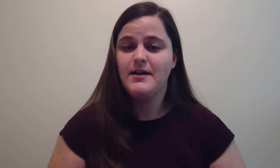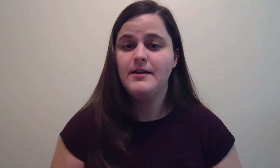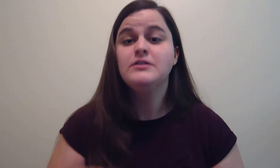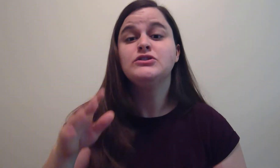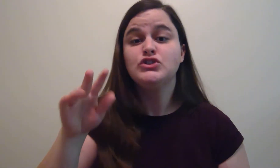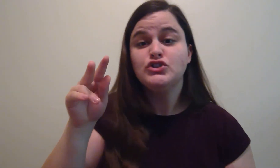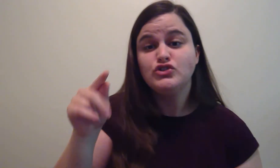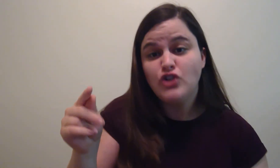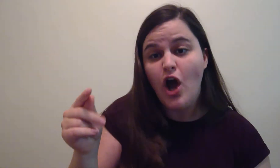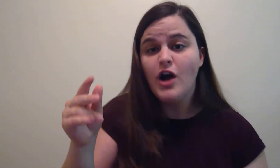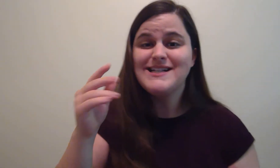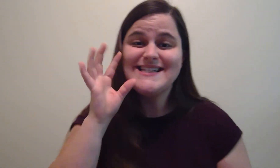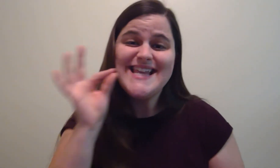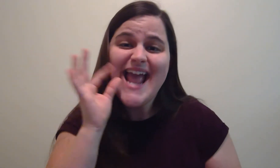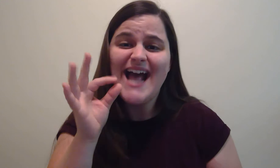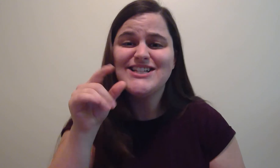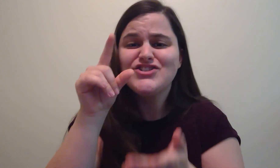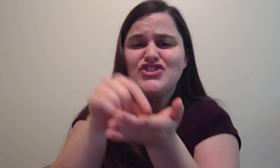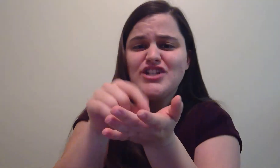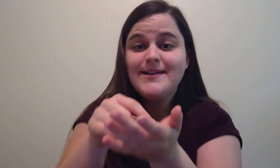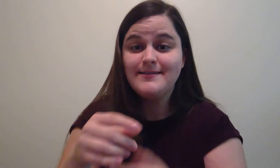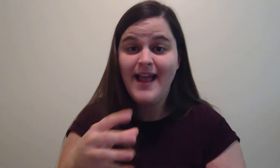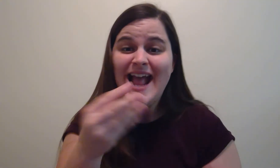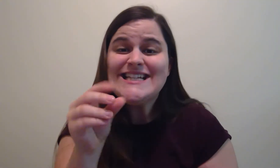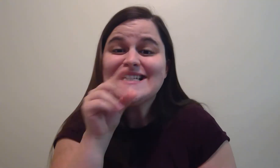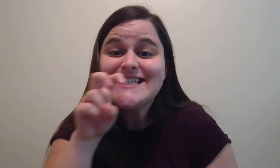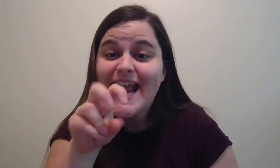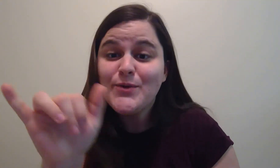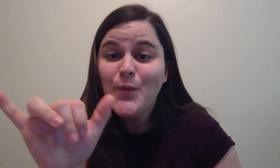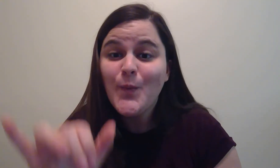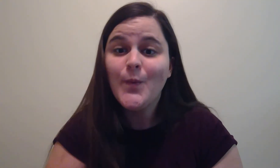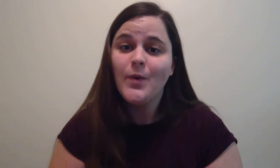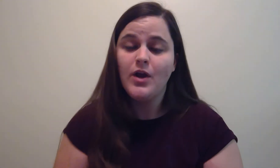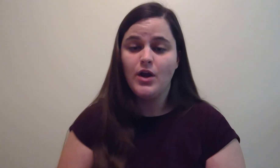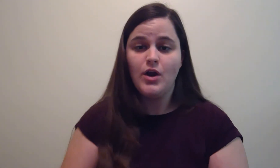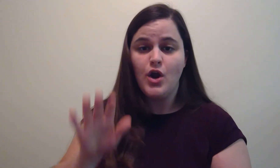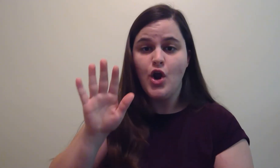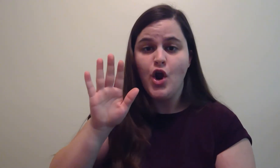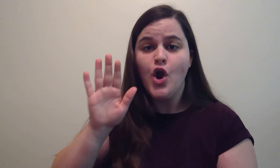worth of animals running wild. I'm talking dogs, cats, chickens, even snakes. I swear to God,